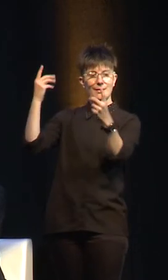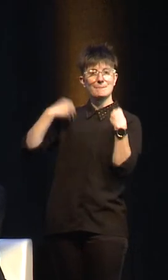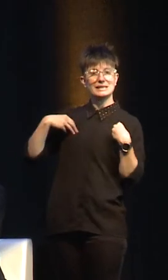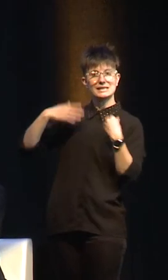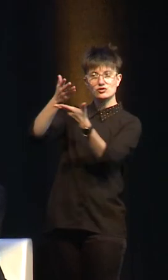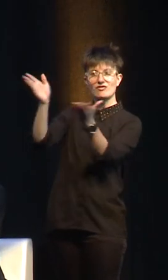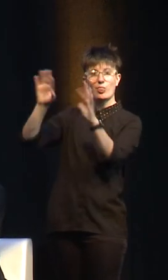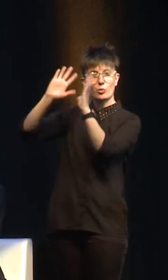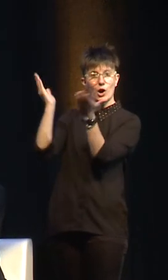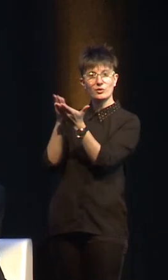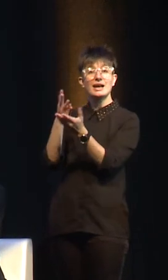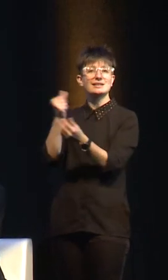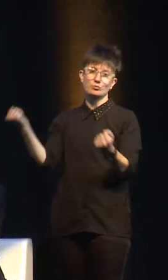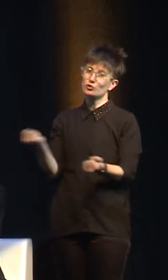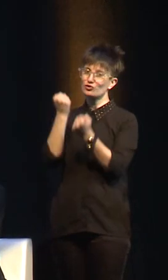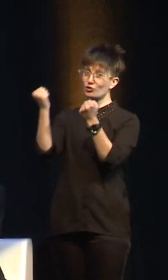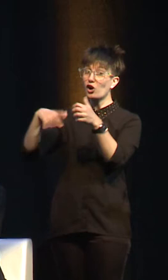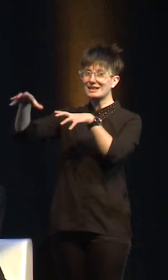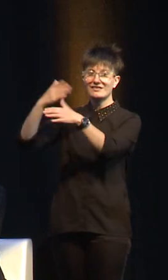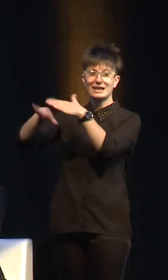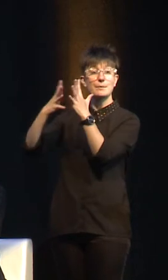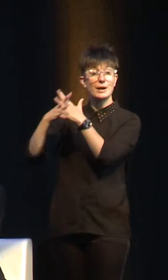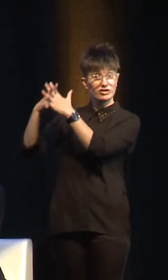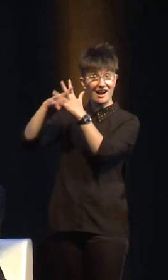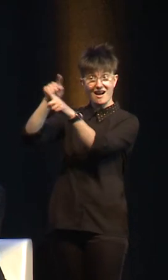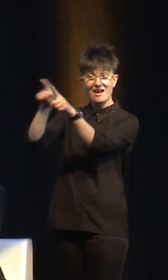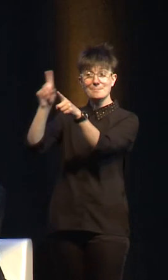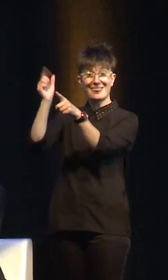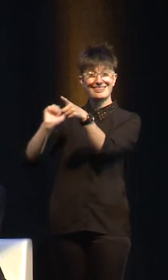is actually in the United States, but their equivalent of climate leaders coalition over